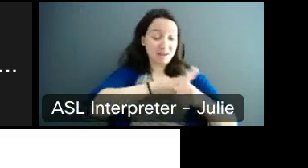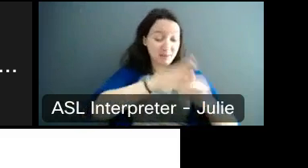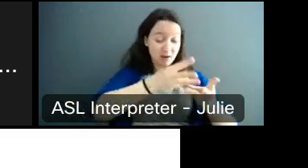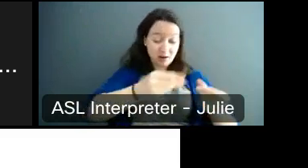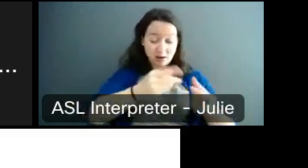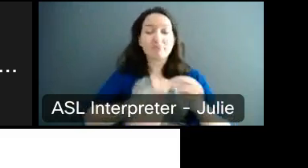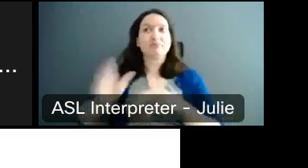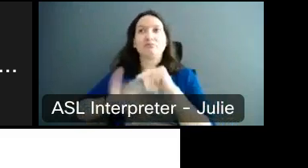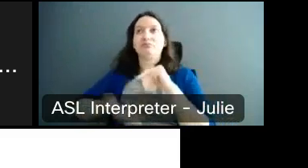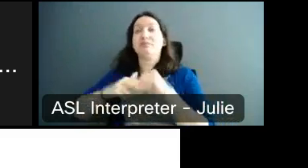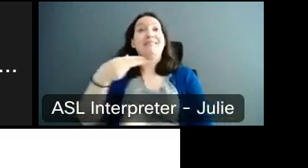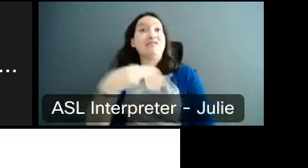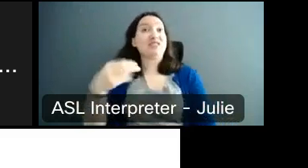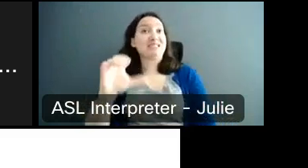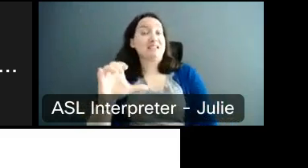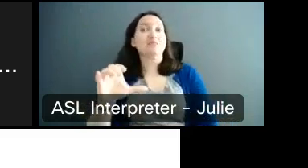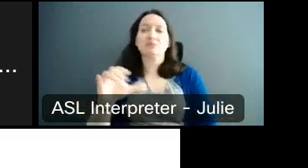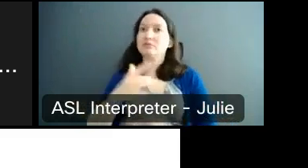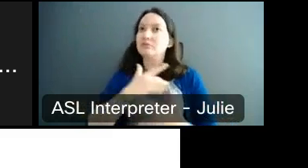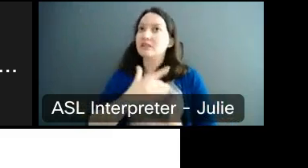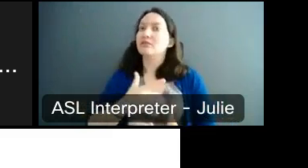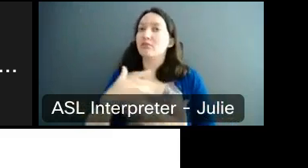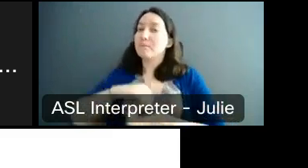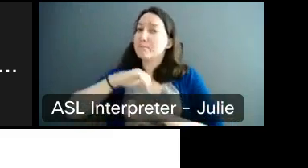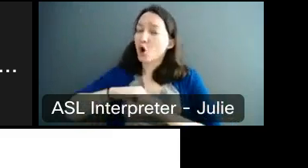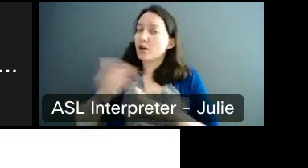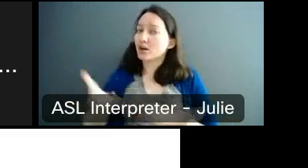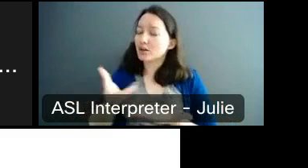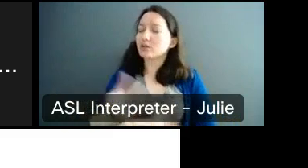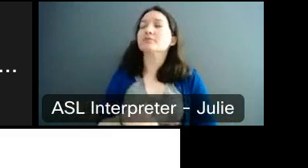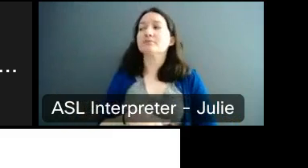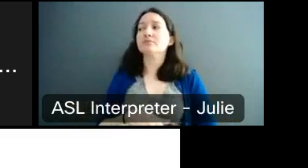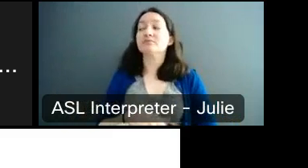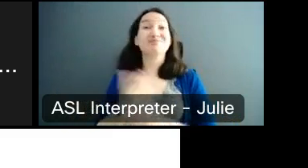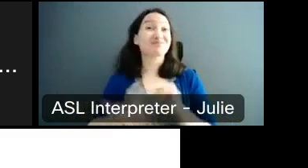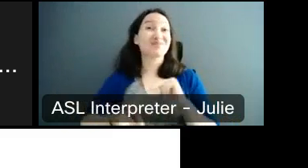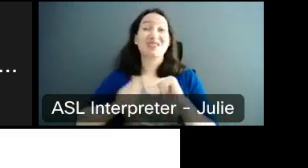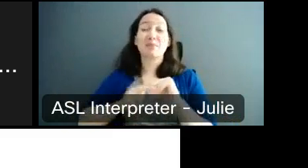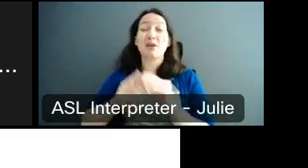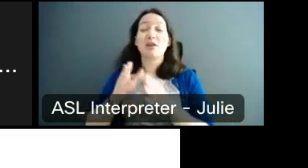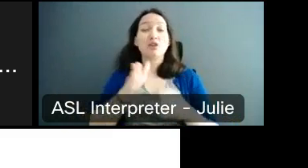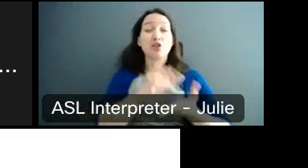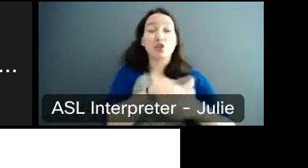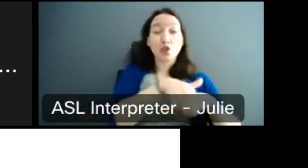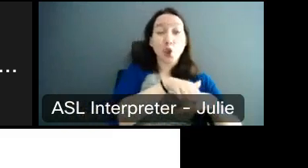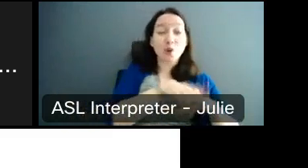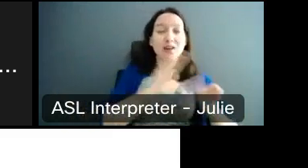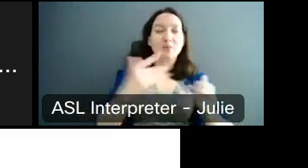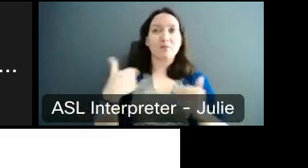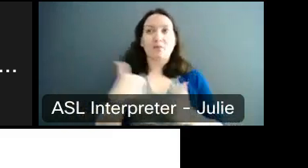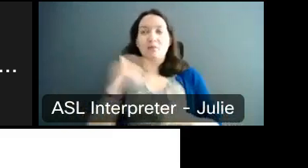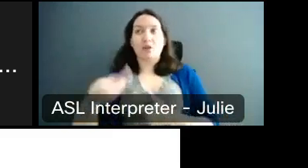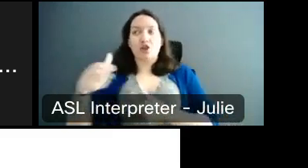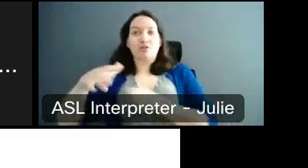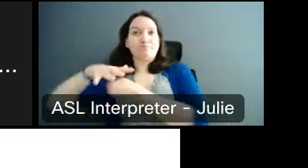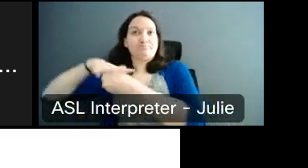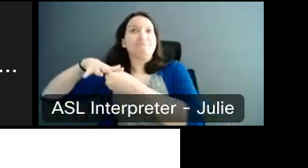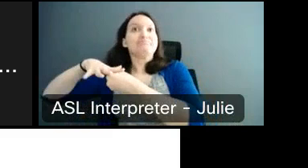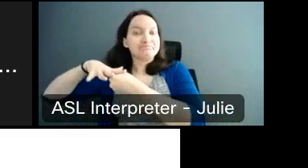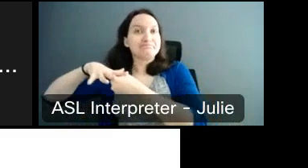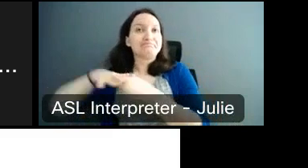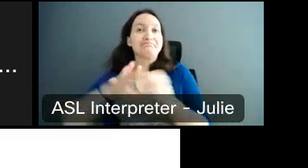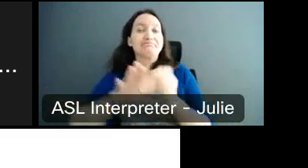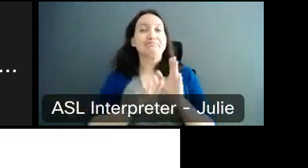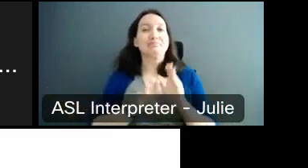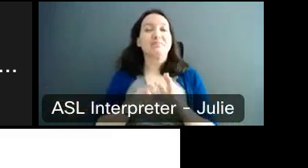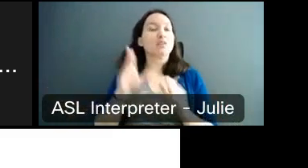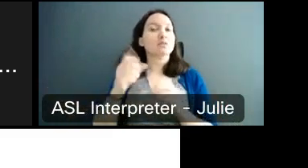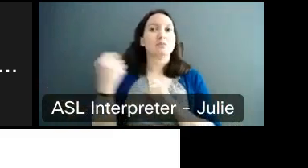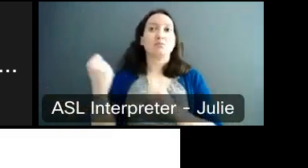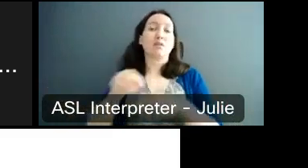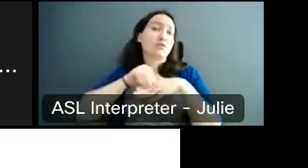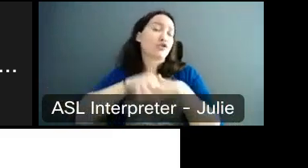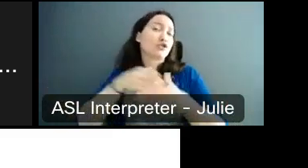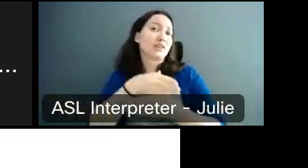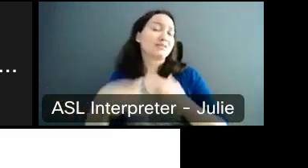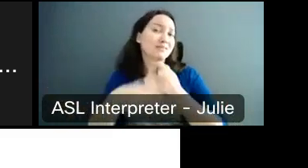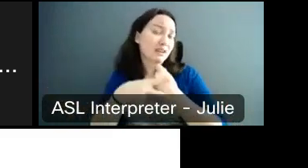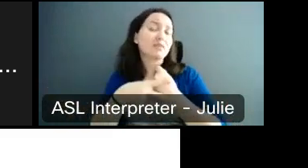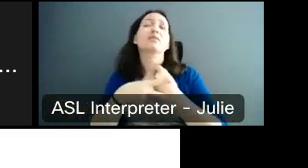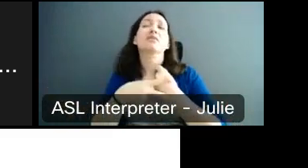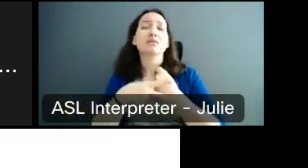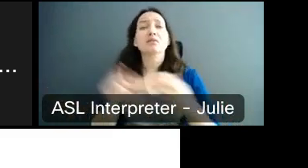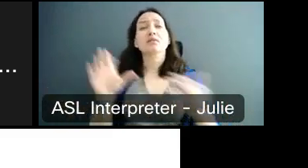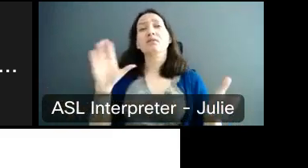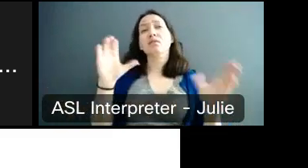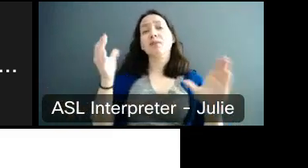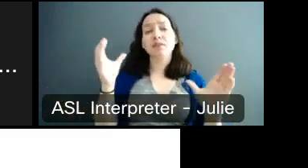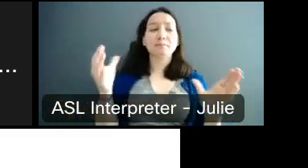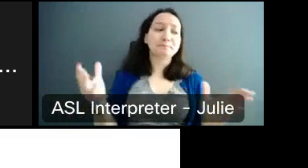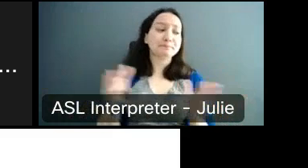Health and hospitals as it as it often has with our partners here. Um, they went up much more slowly with us they did with with others in the region and so that was the major driver of our shared savings, uh, compared to, um, compared to prior years.